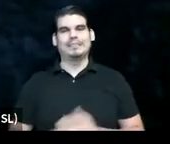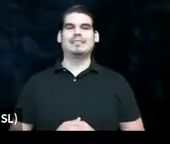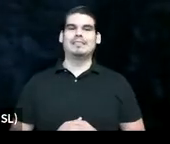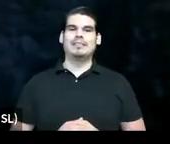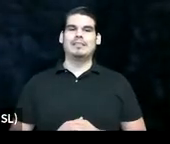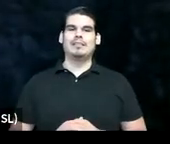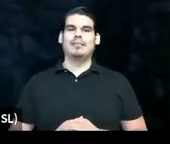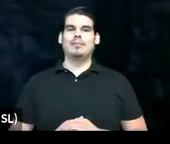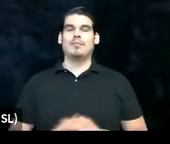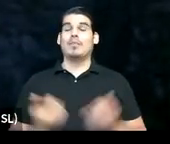You want to go the next slide for me.